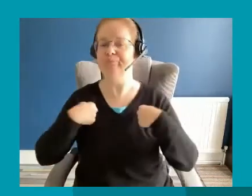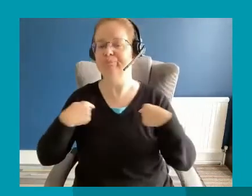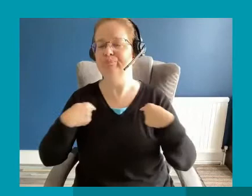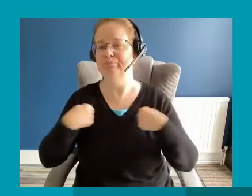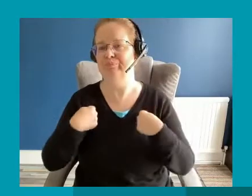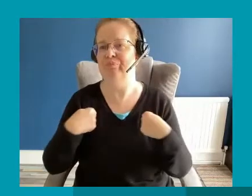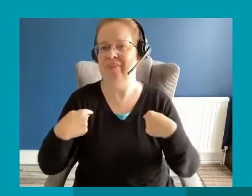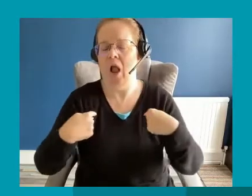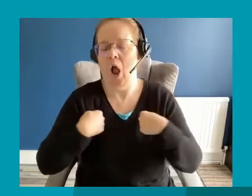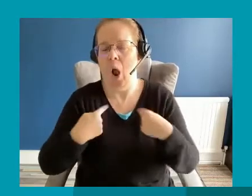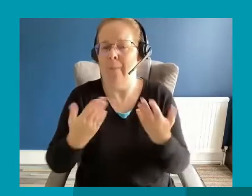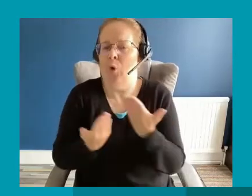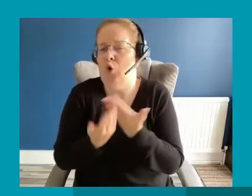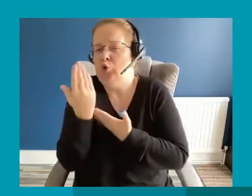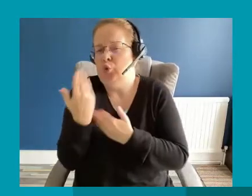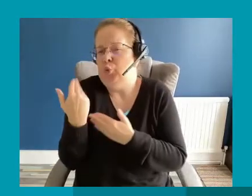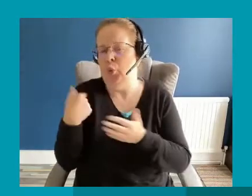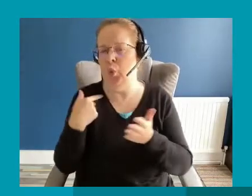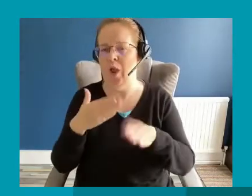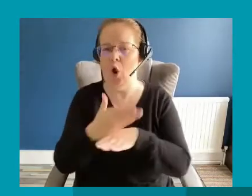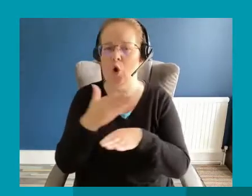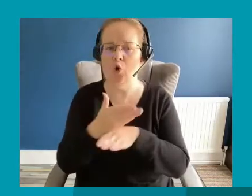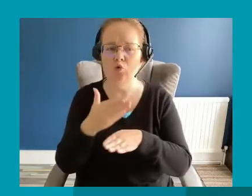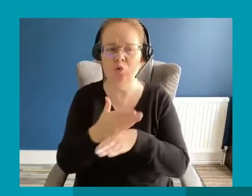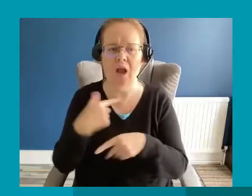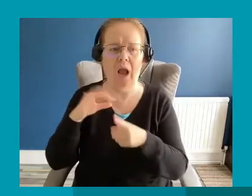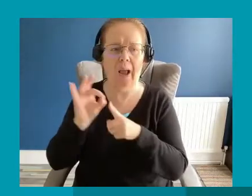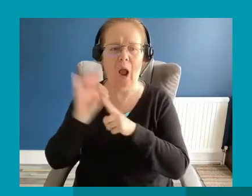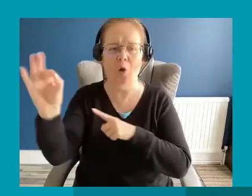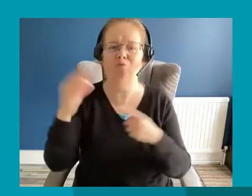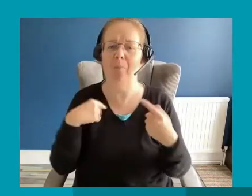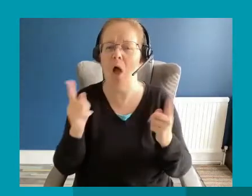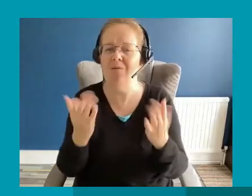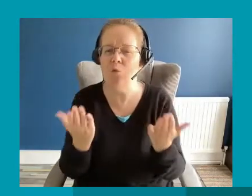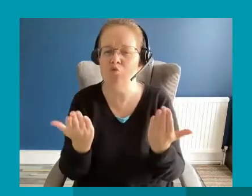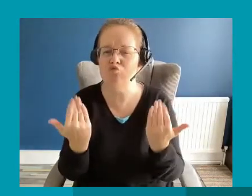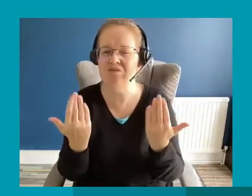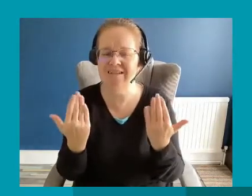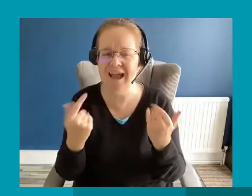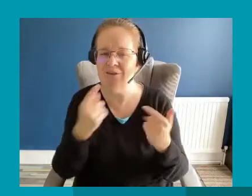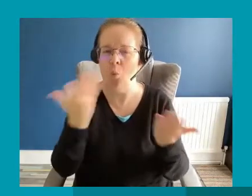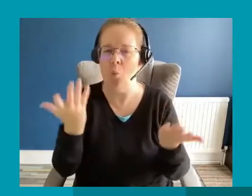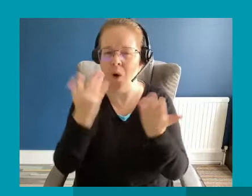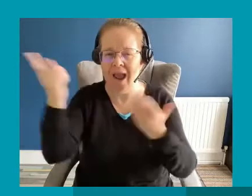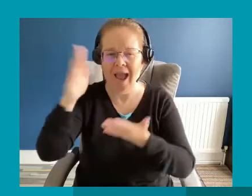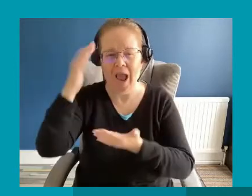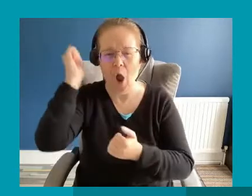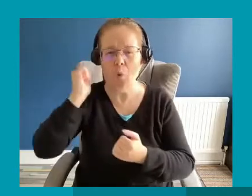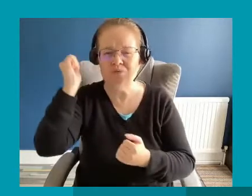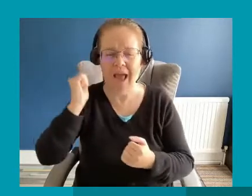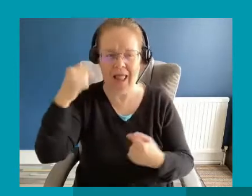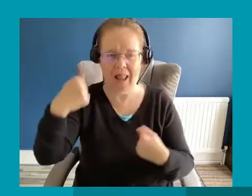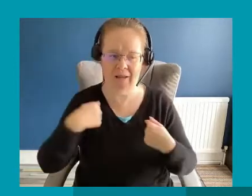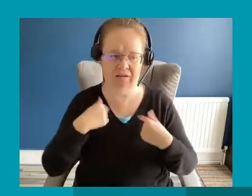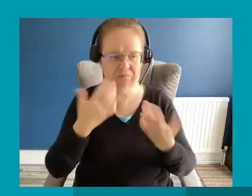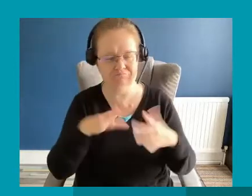Probably my first job I ever applied for Was this receptionist at a hotel? So I sent off the application.